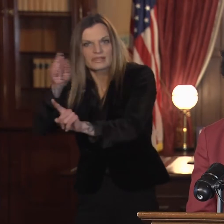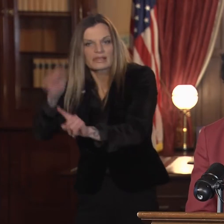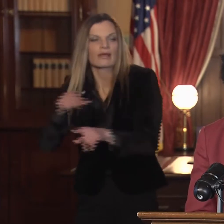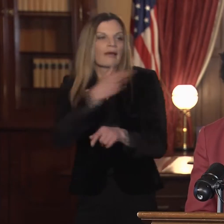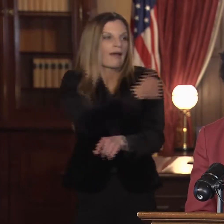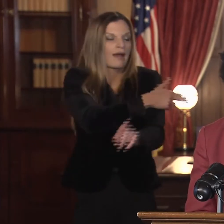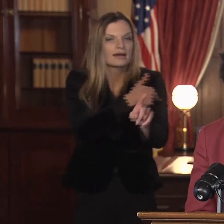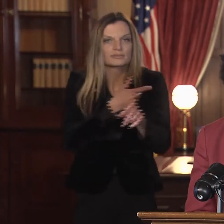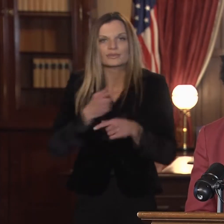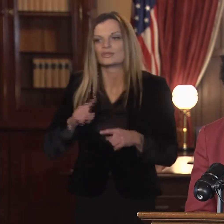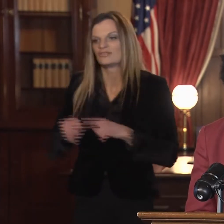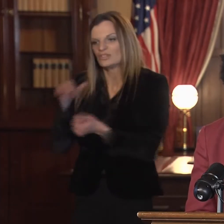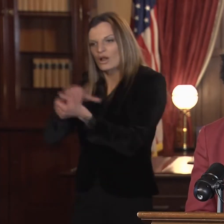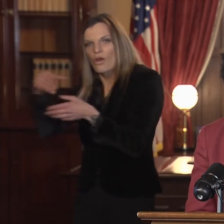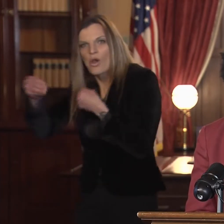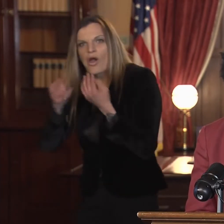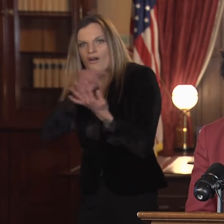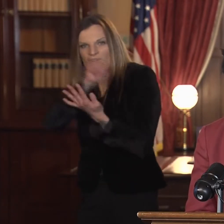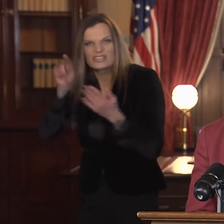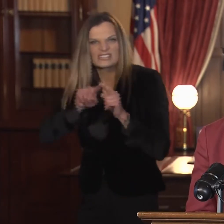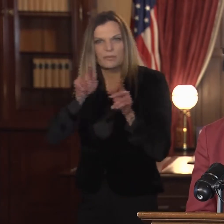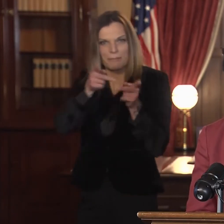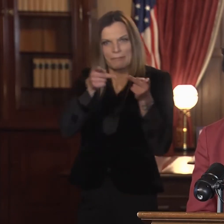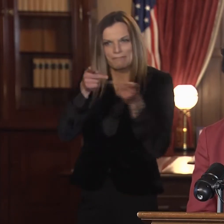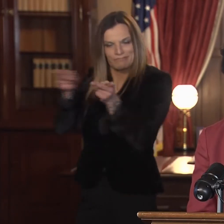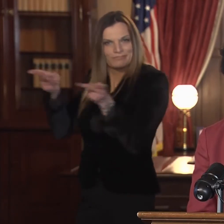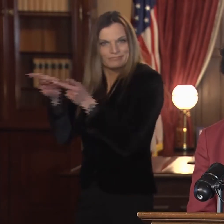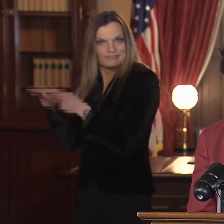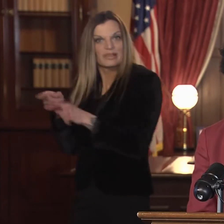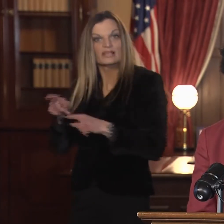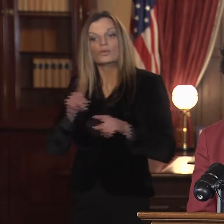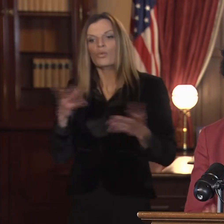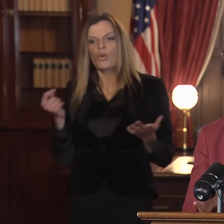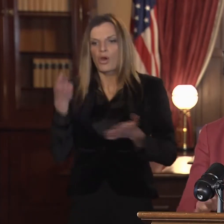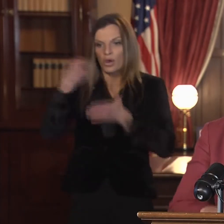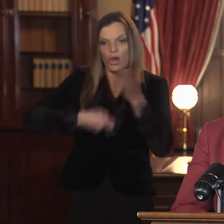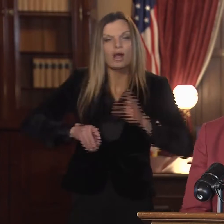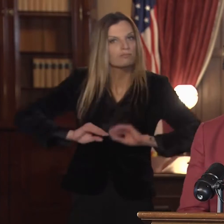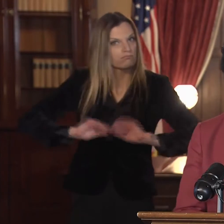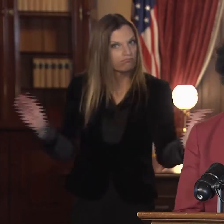HOSPITALS AND LOCAL HEALTH DEPARTMENTS AND PHARMACIES AND OUT PATIENT CLINICS AND OTHERS